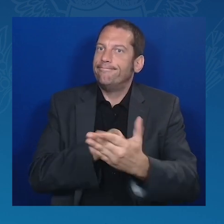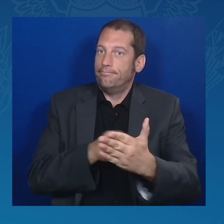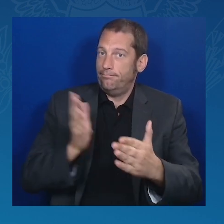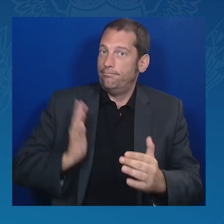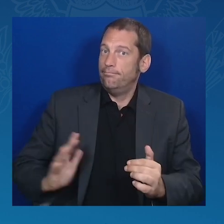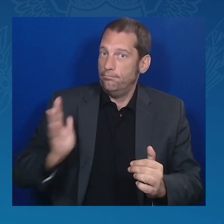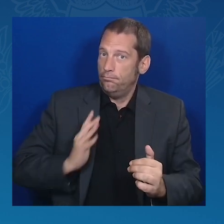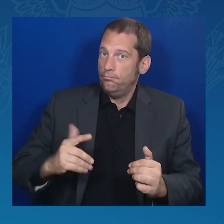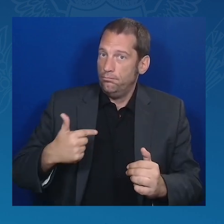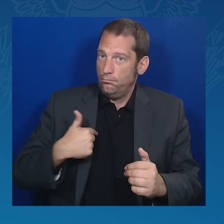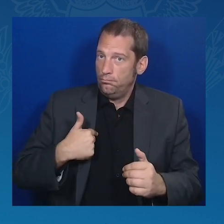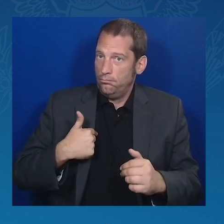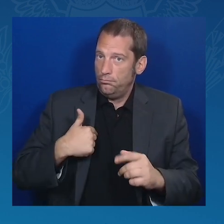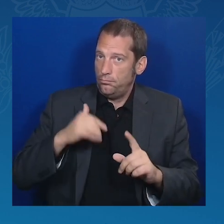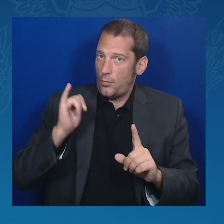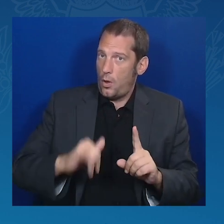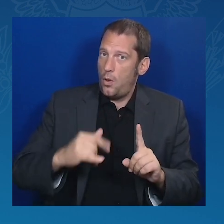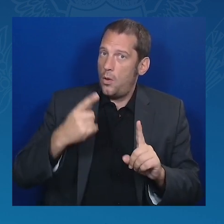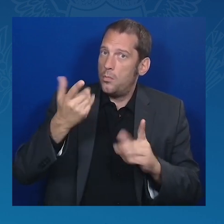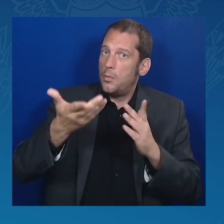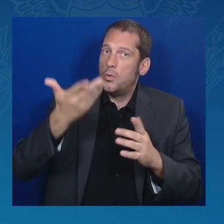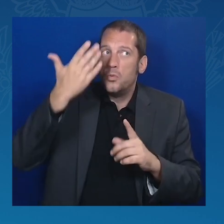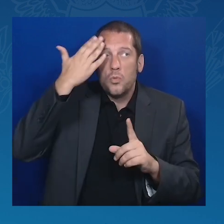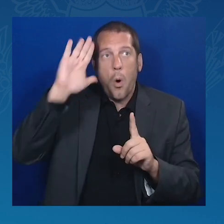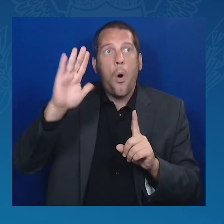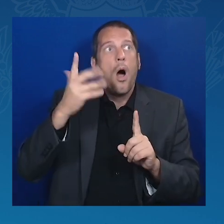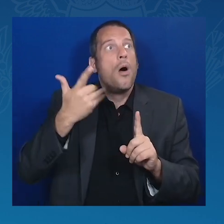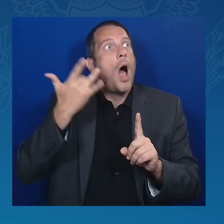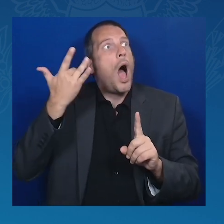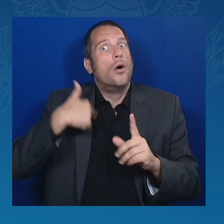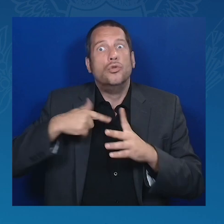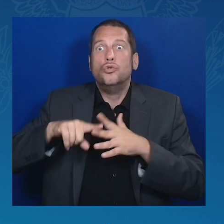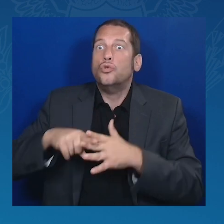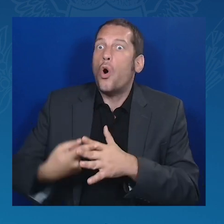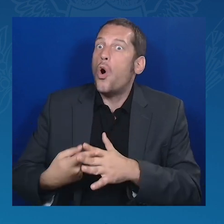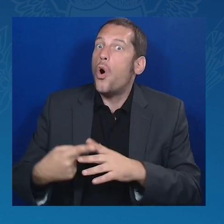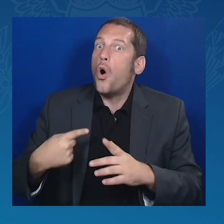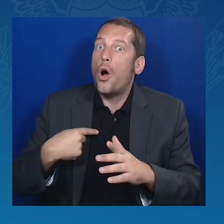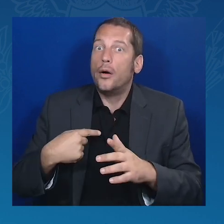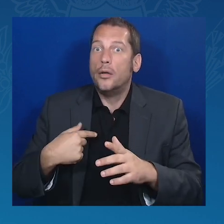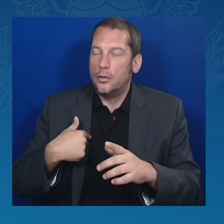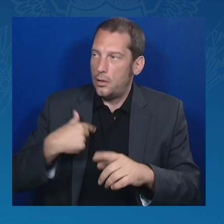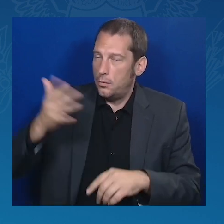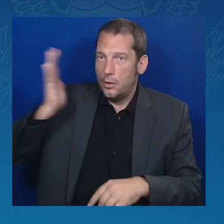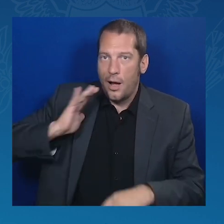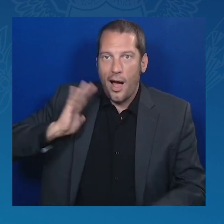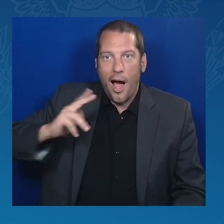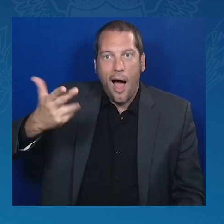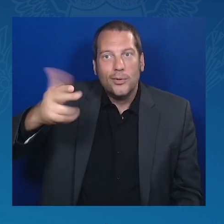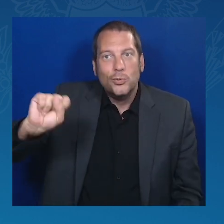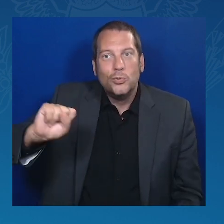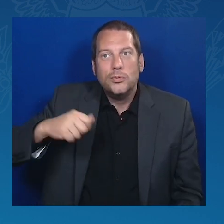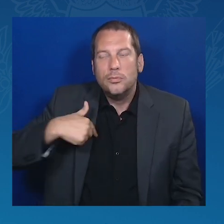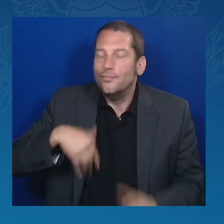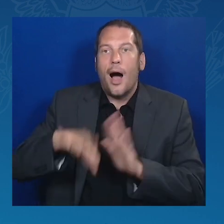was being molested by her stepfather. And I said to her, you've got to come stay with us. I called my mother, my mother said,